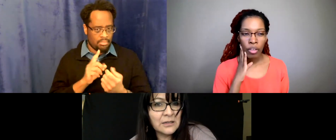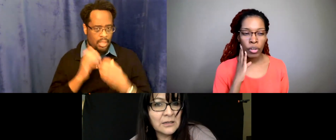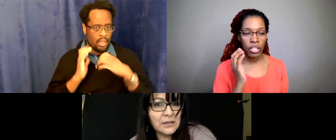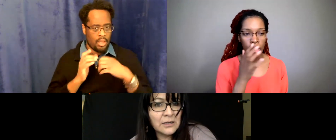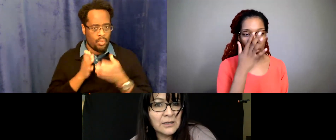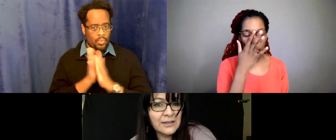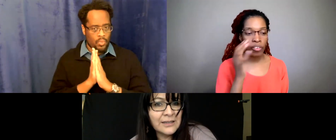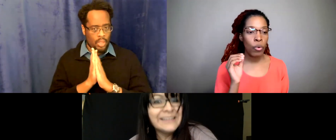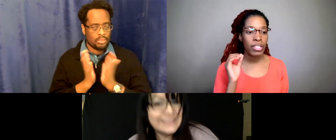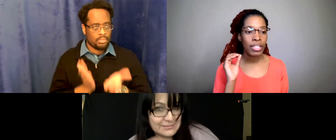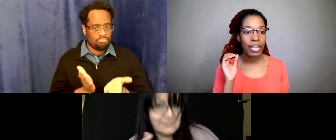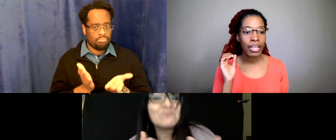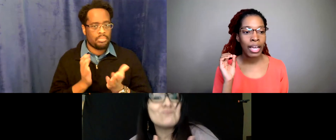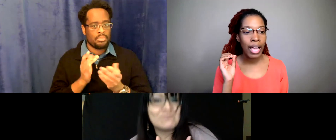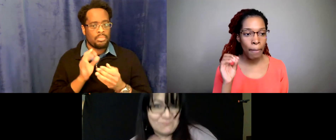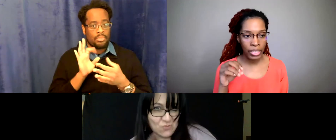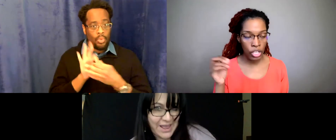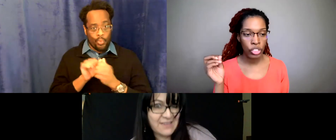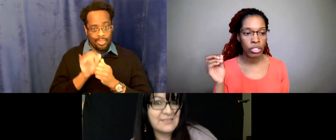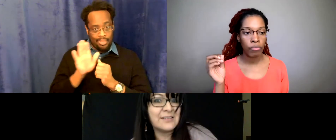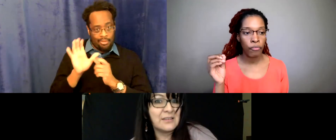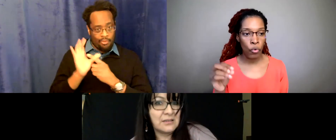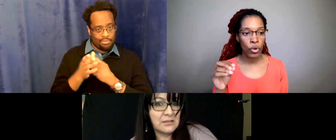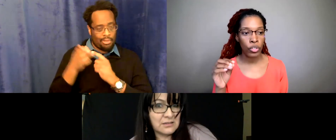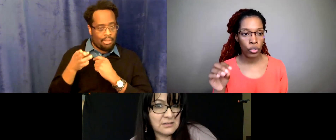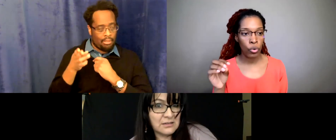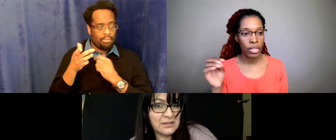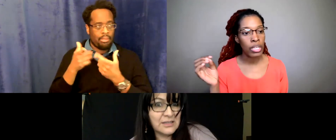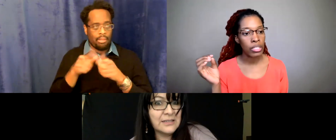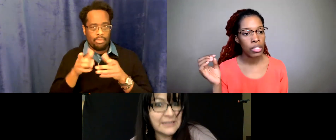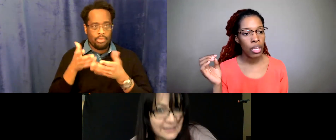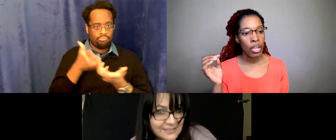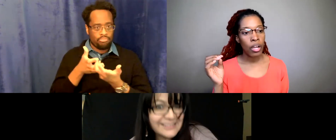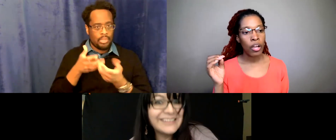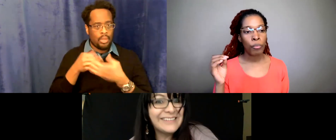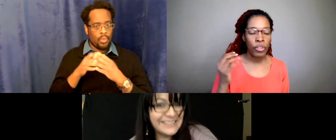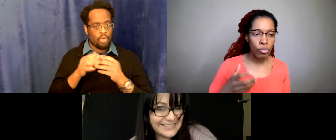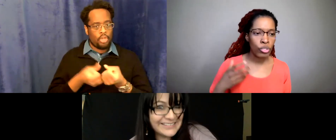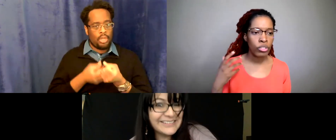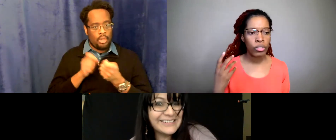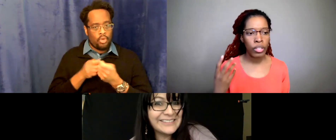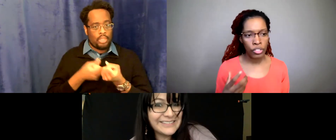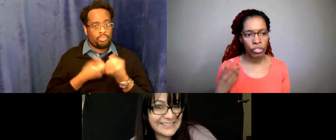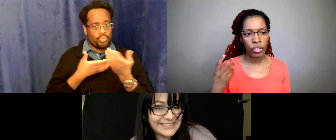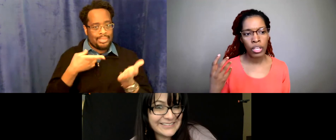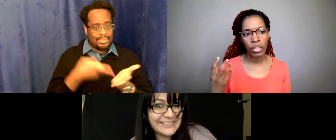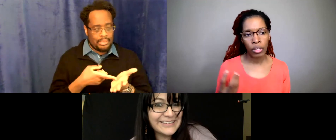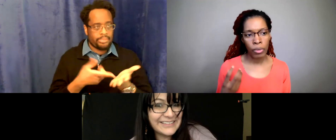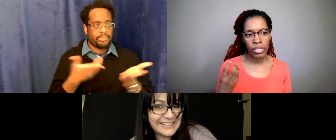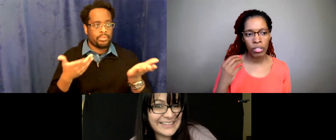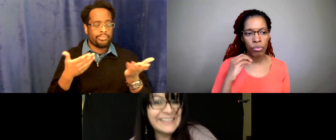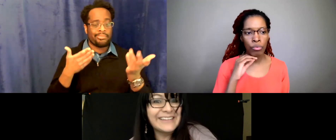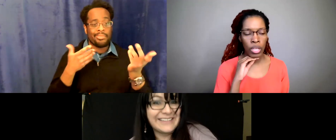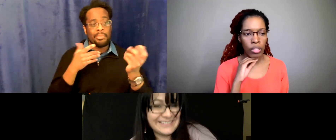really you are requesting an accommodation for your needs with cultural history linguists you can